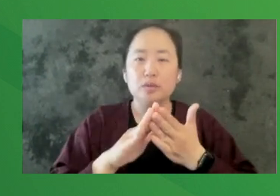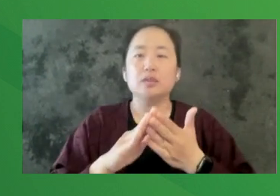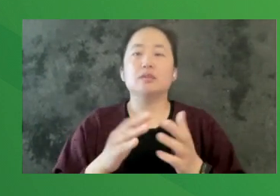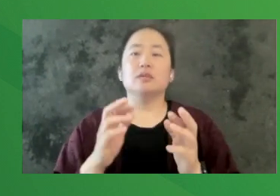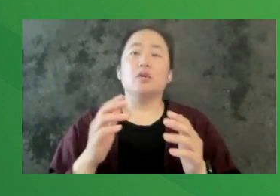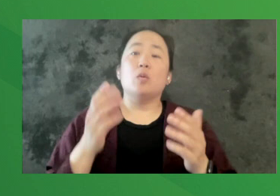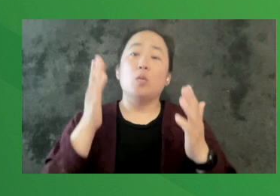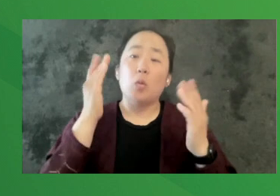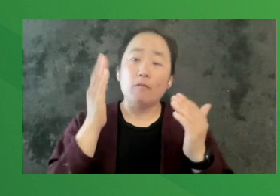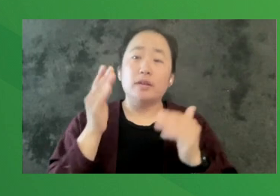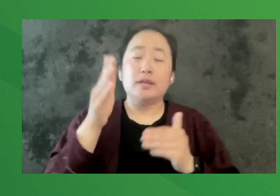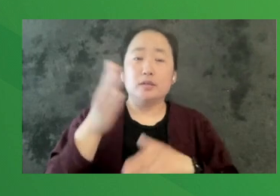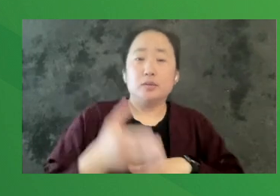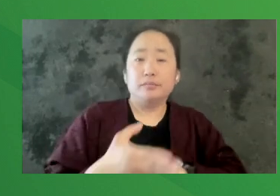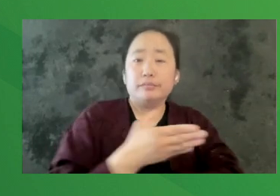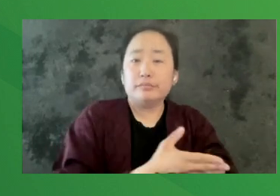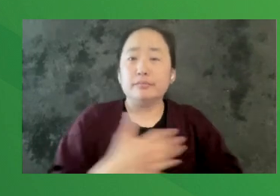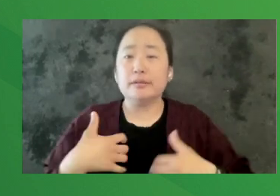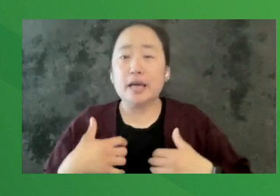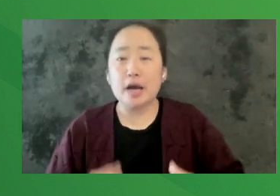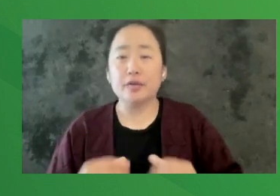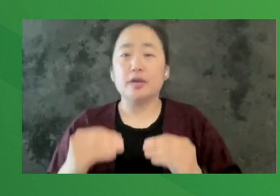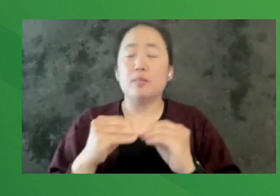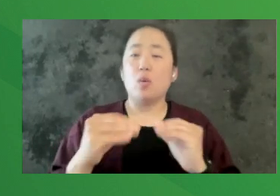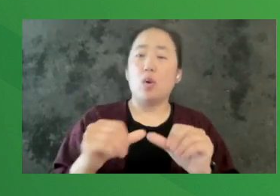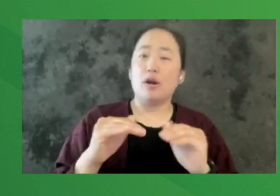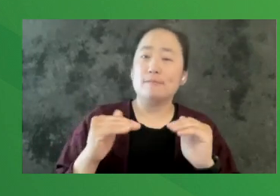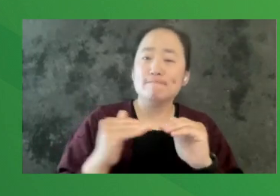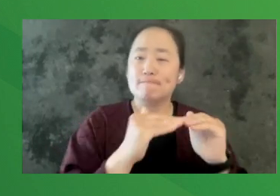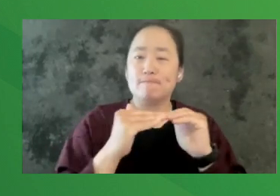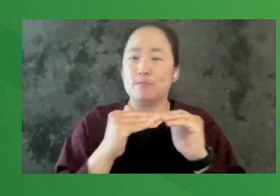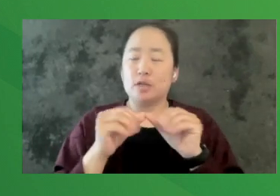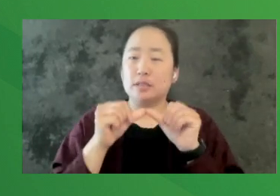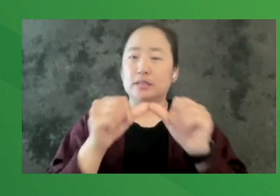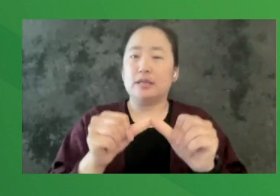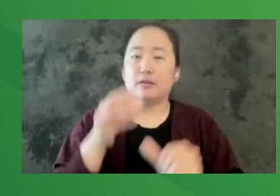a cadre of culturally diverse professionals to deliver high-quality environmental education,